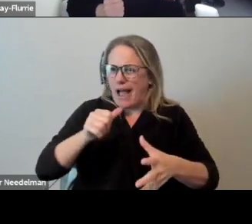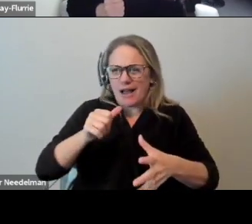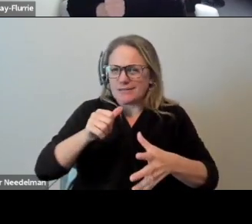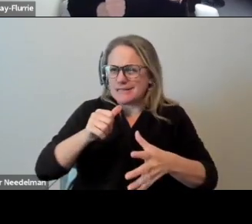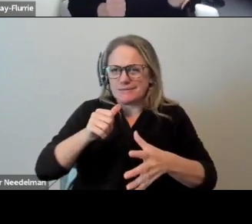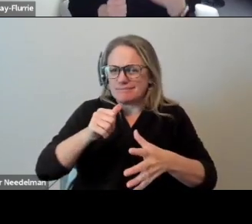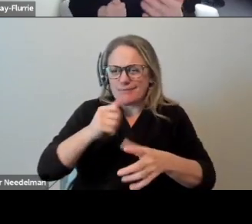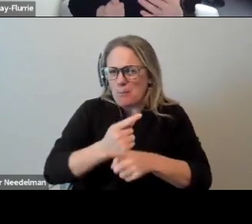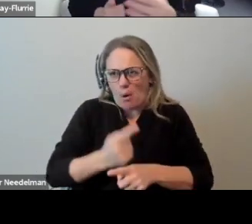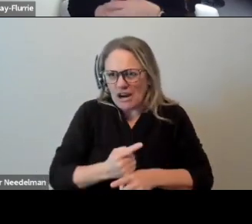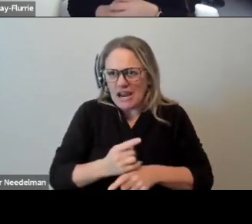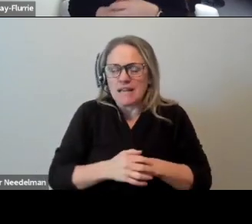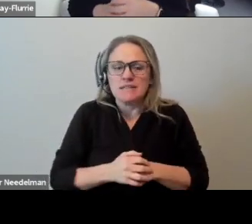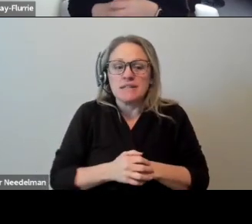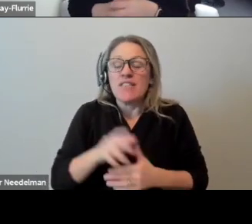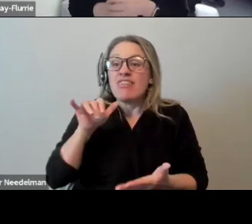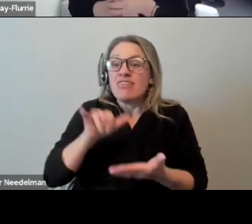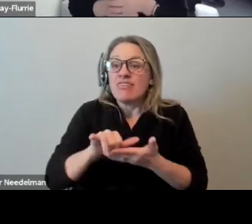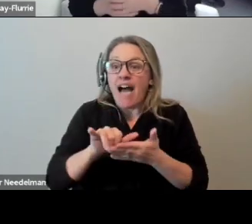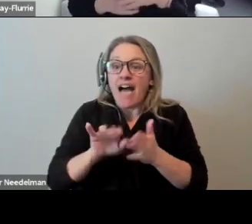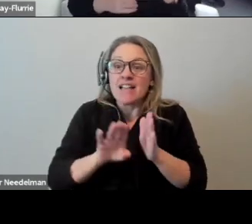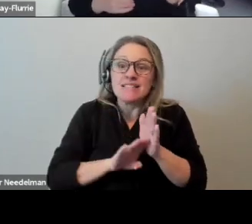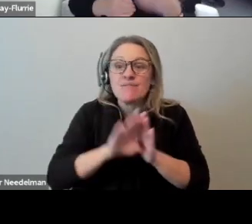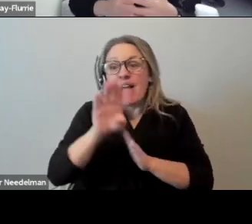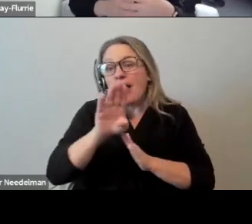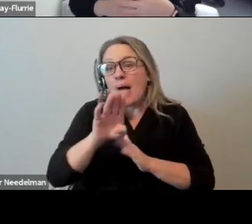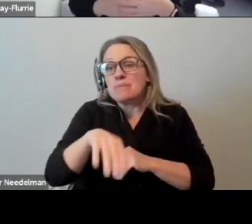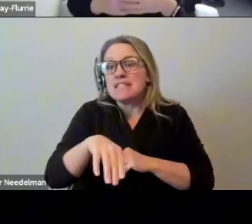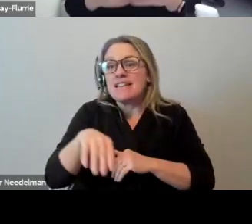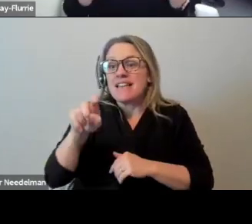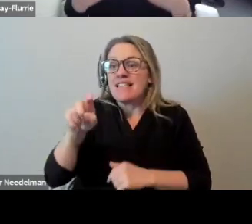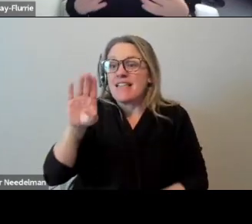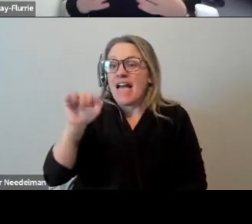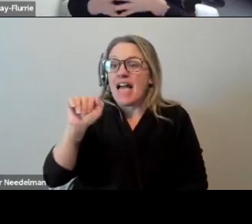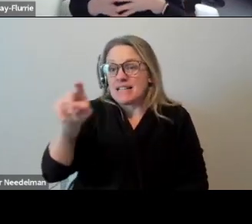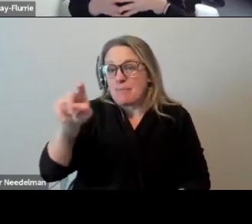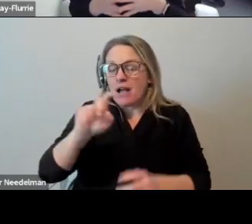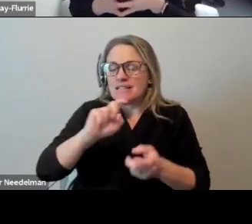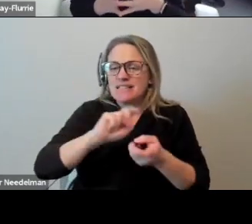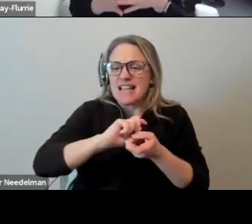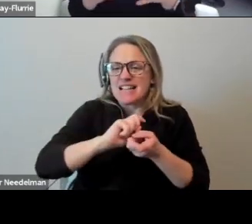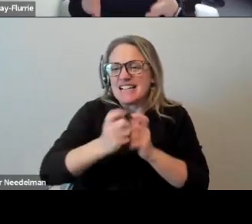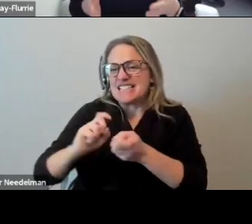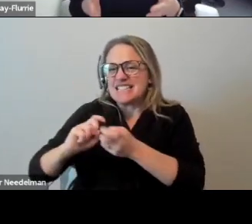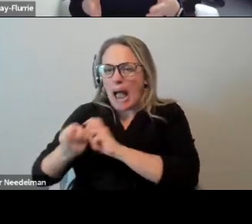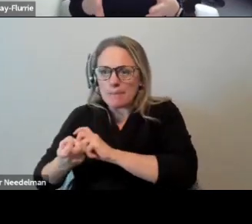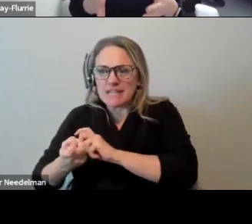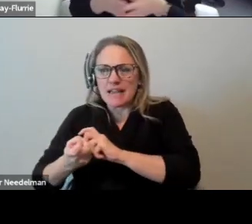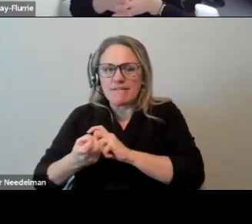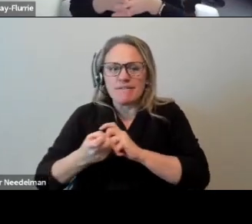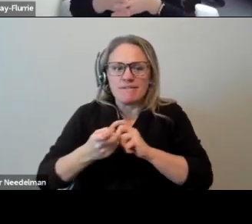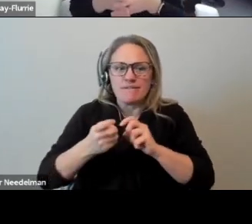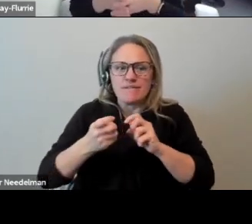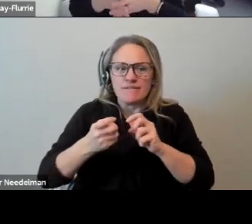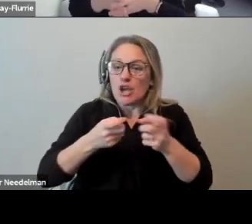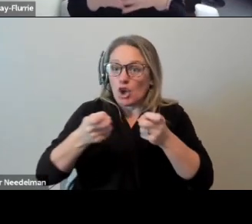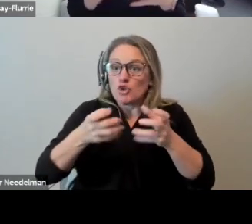That evolved into the Xbox Adaptive controllers still available today. In fact, all of these products are available on our Microsoft website.